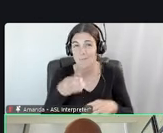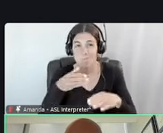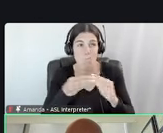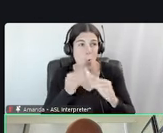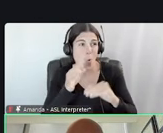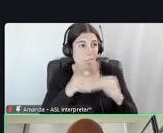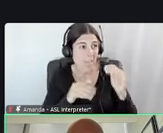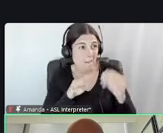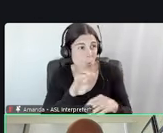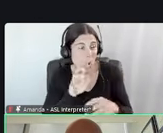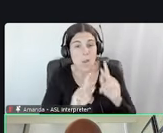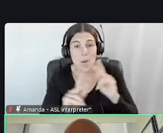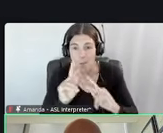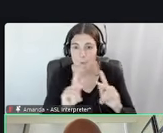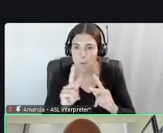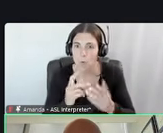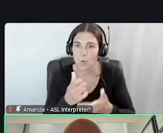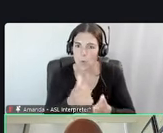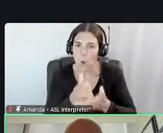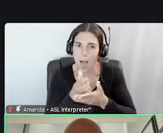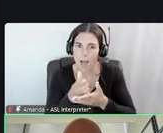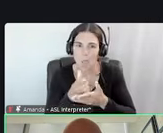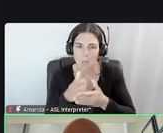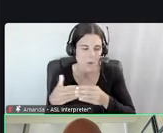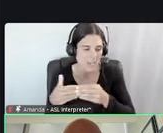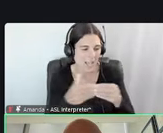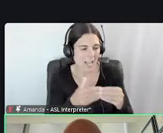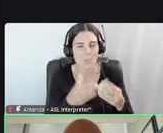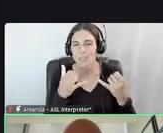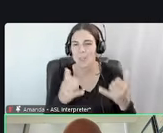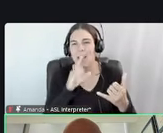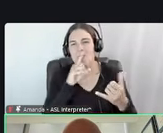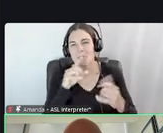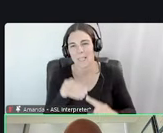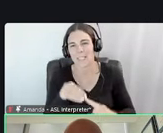on how to move forward and today's really a special day. Today's the day to introduce you